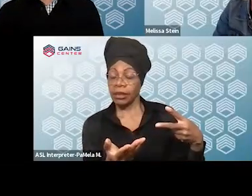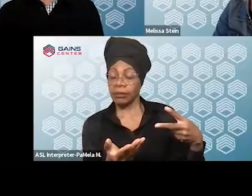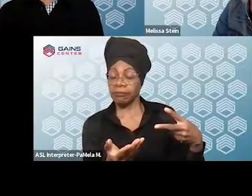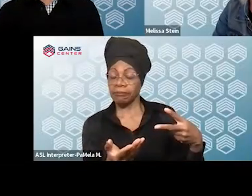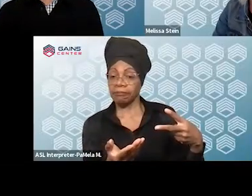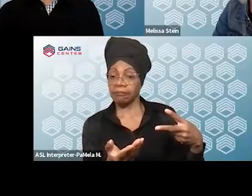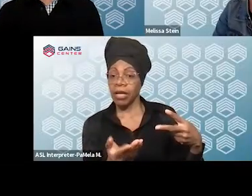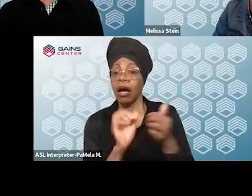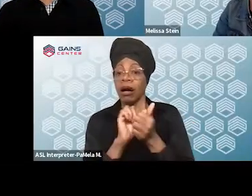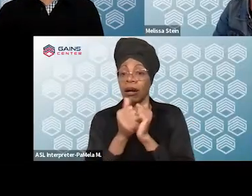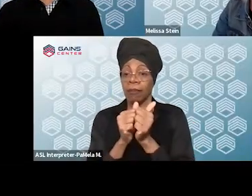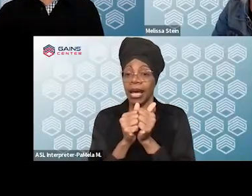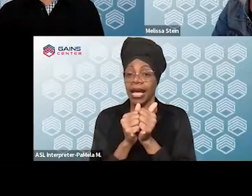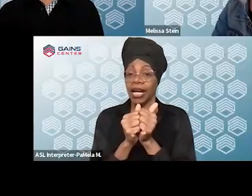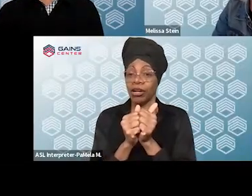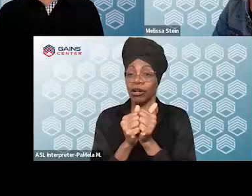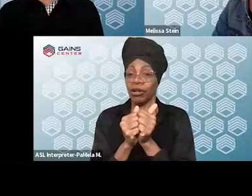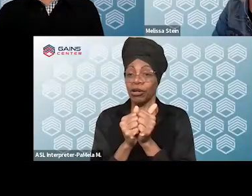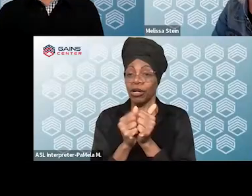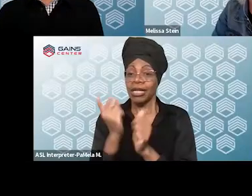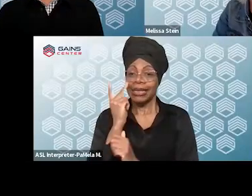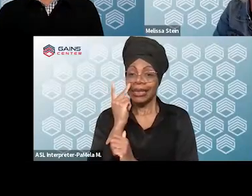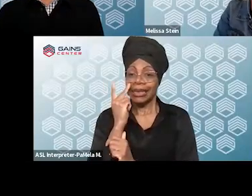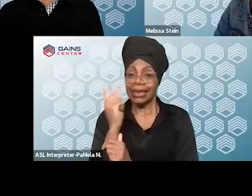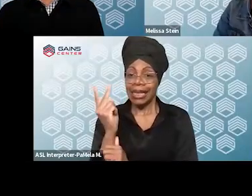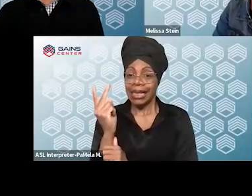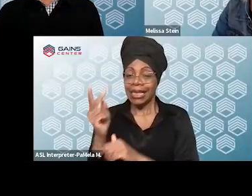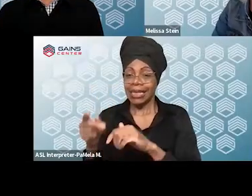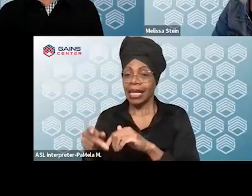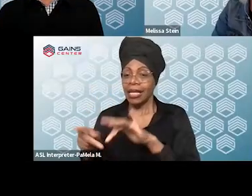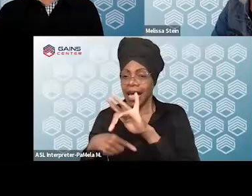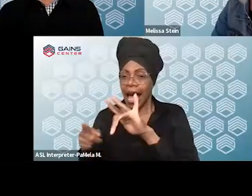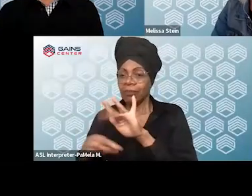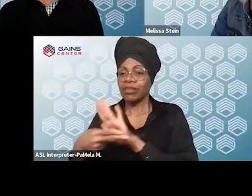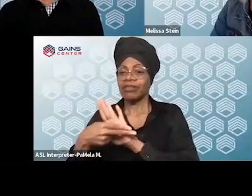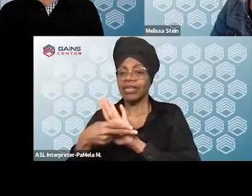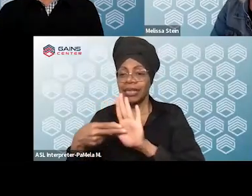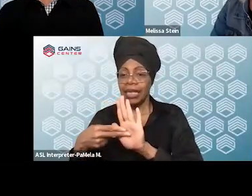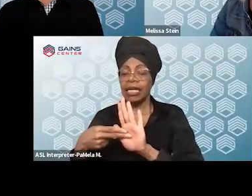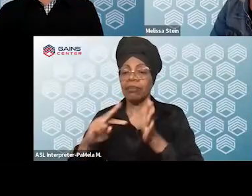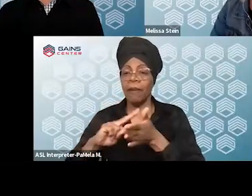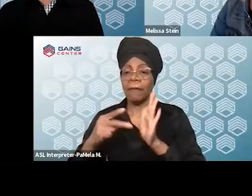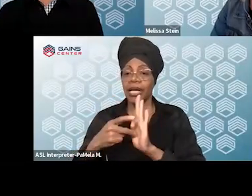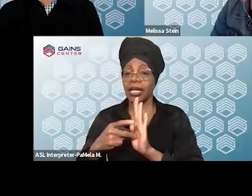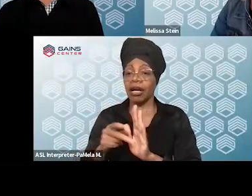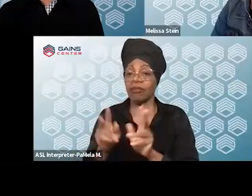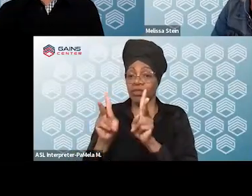Versus seeing it, absent that stigma, as this individual called it.